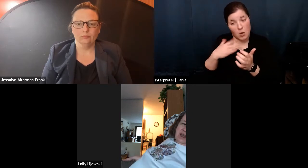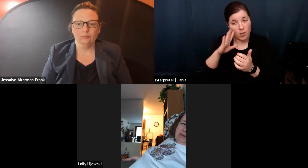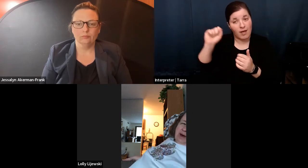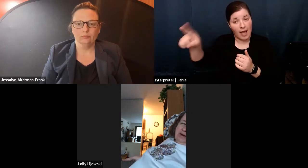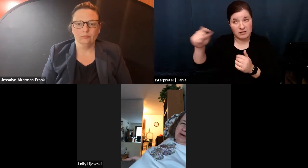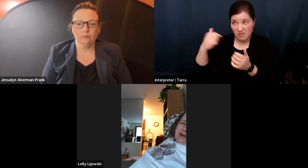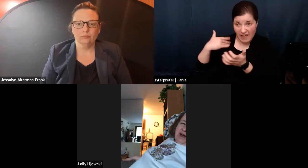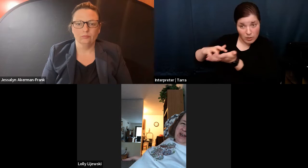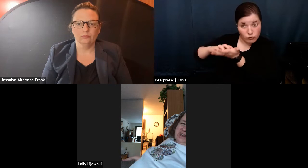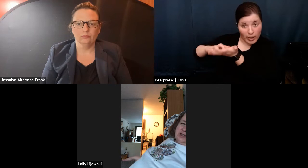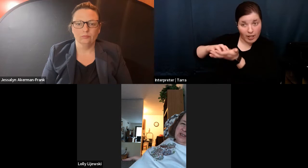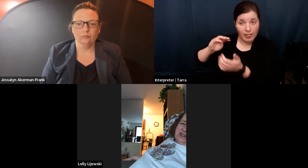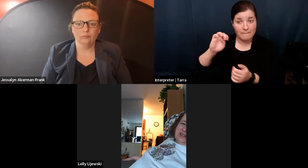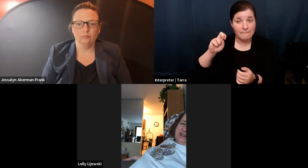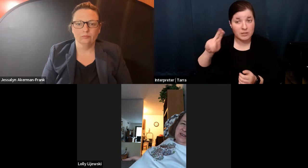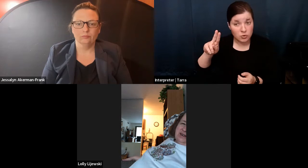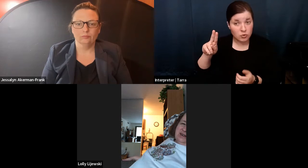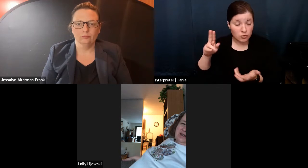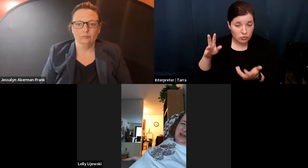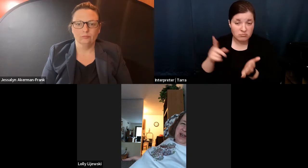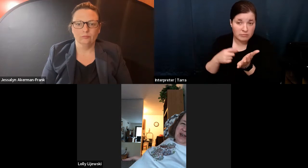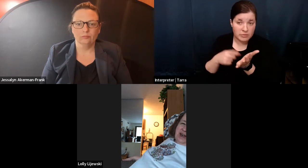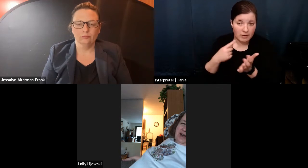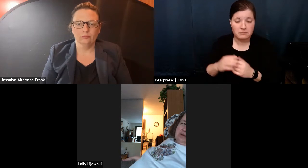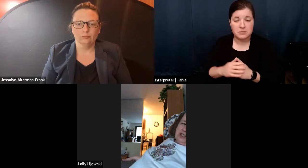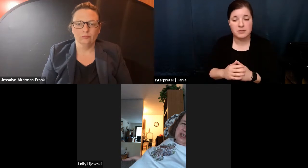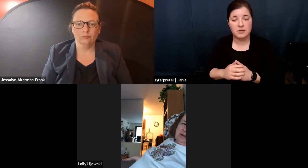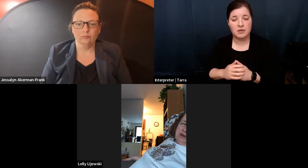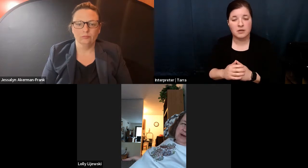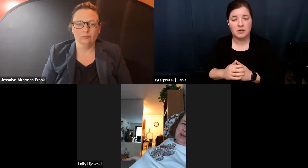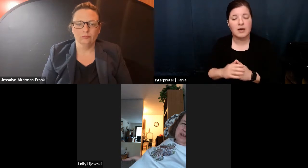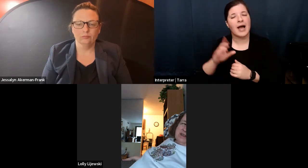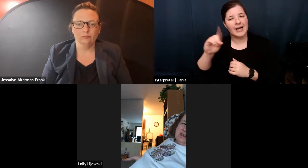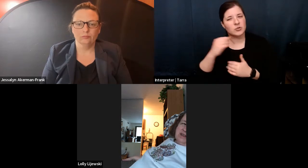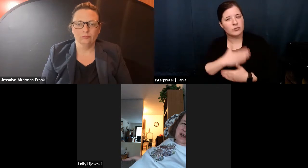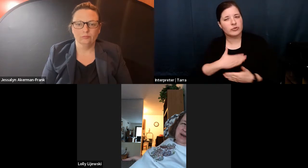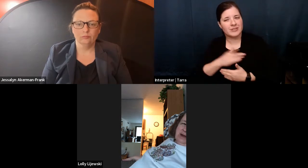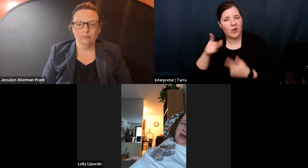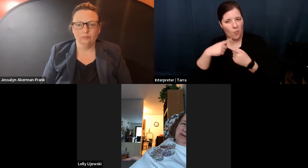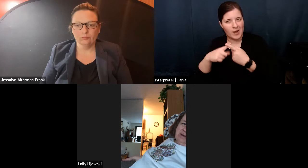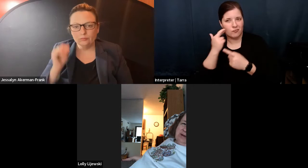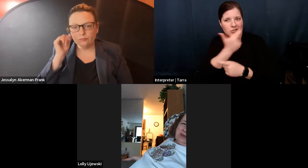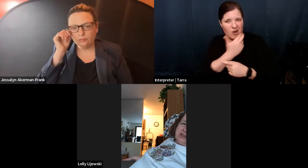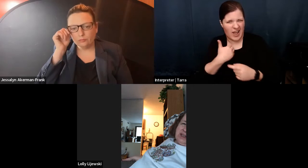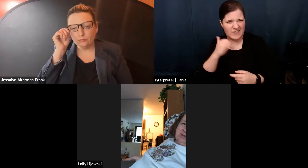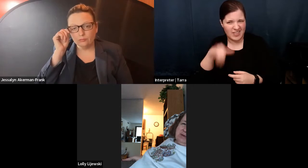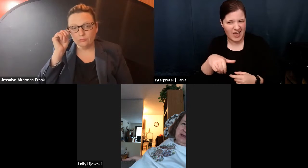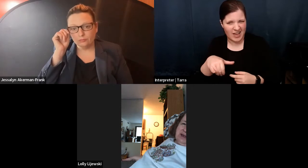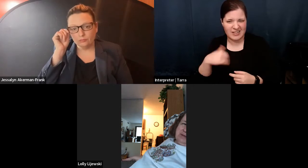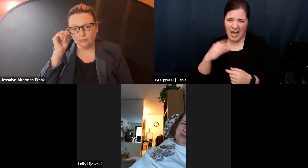And then, let's see, doing activities, you know, going to restaurants or